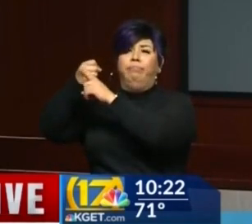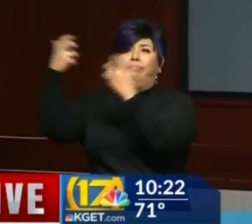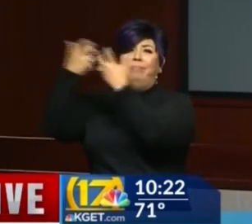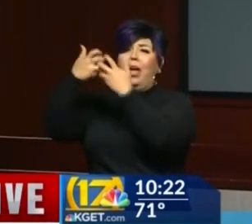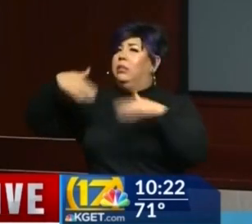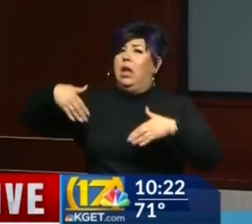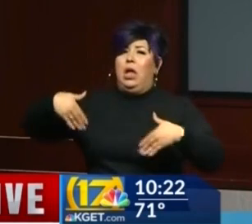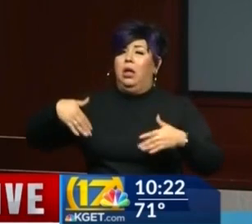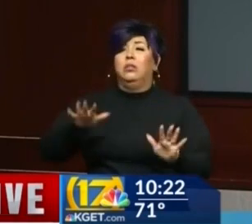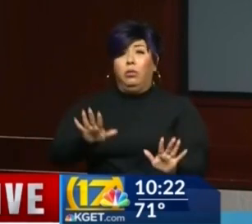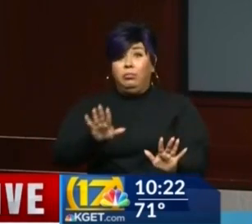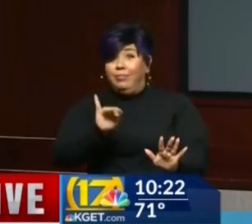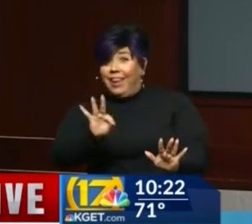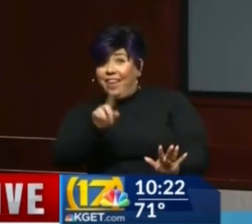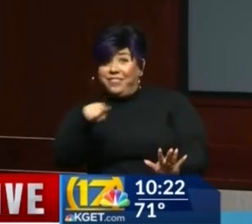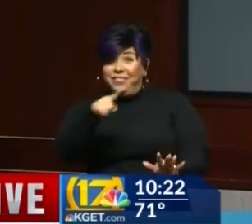HEAR US TALK ABOUT ENCOURAGING